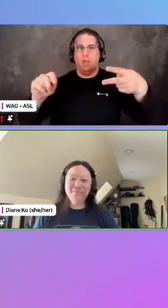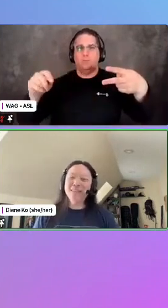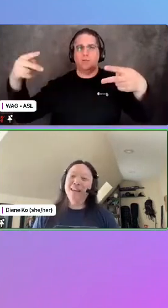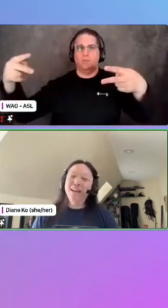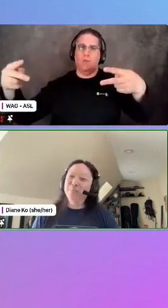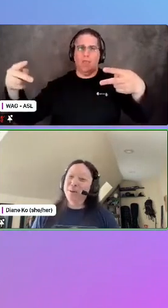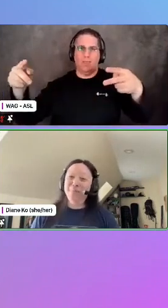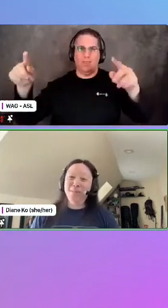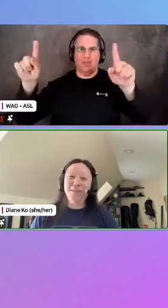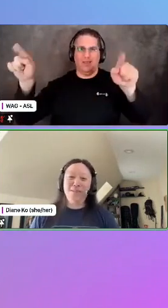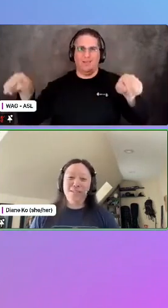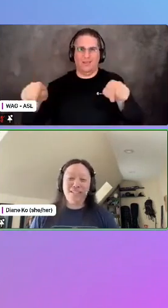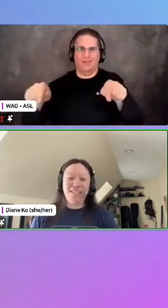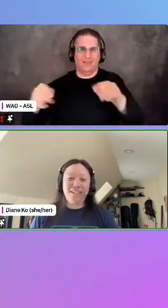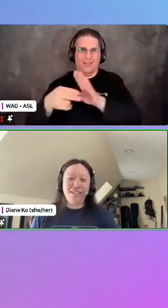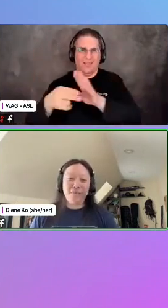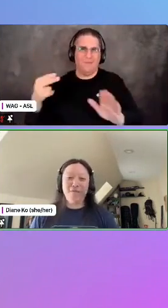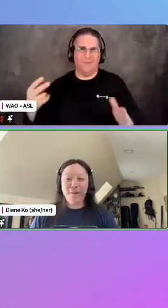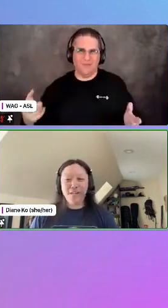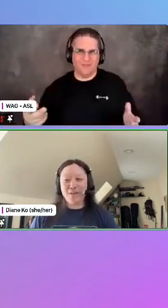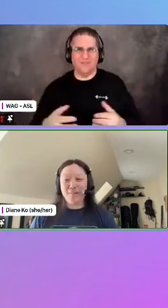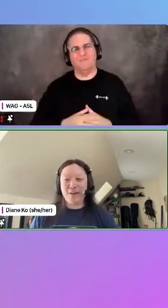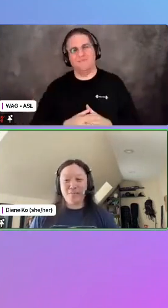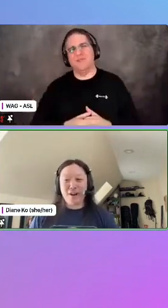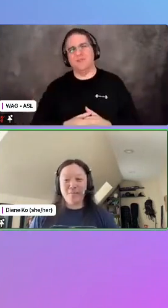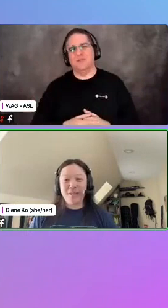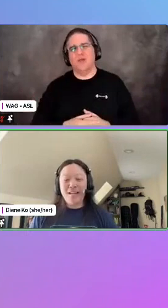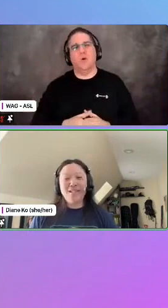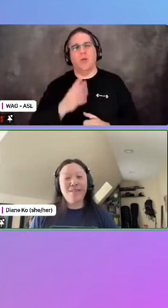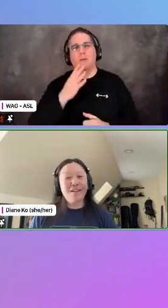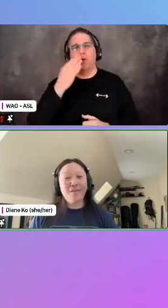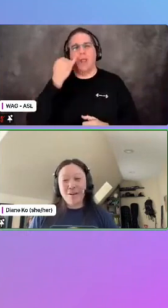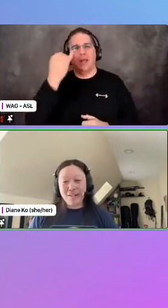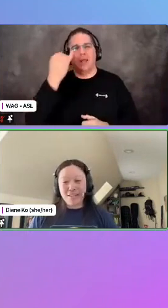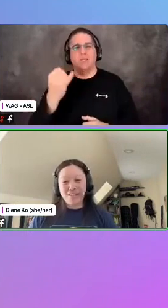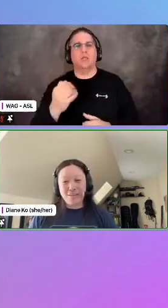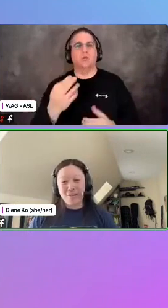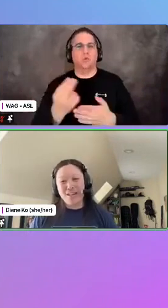what props we need when we are renting our component. For now, we mainly need to handle the